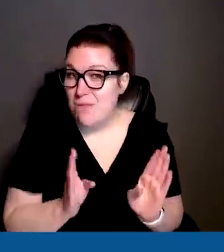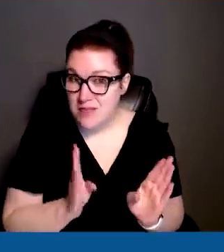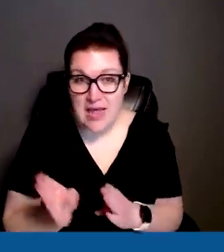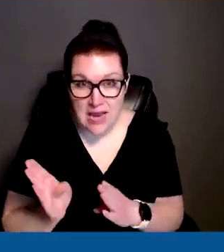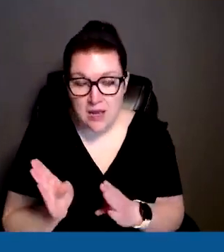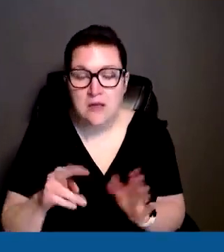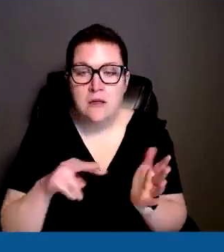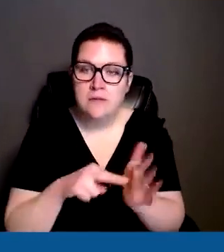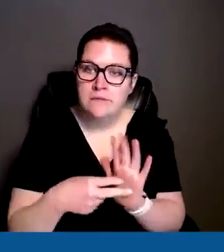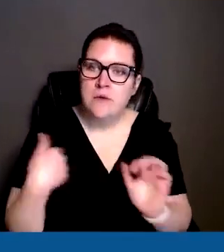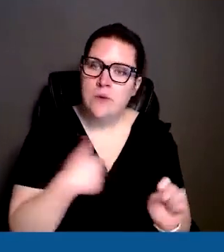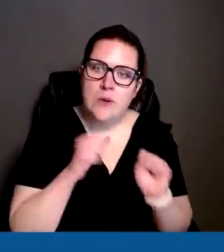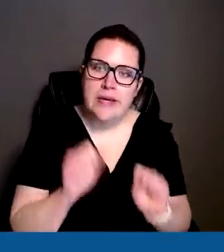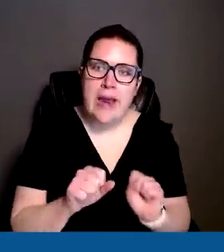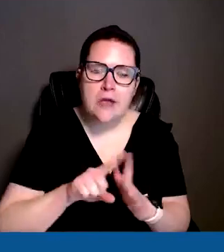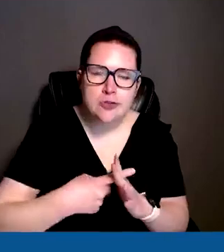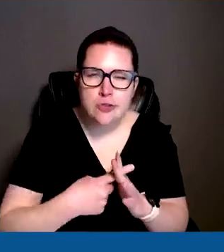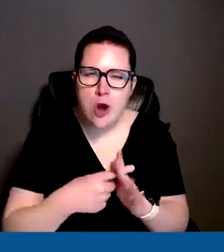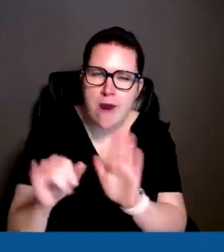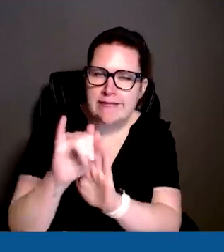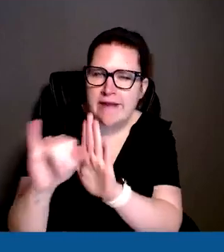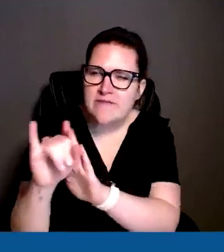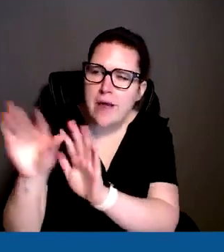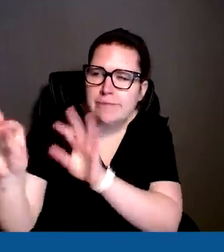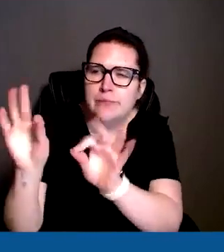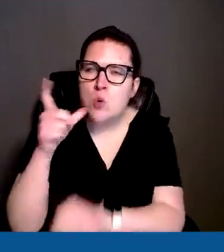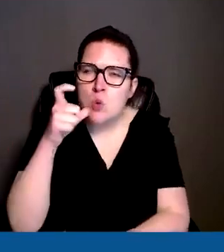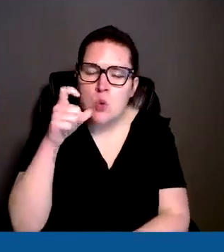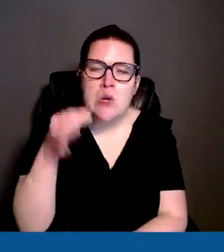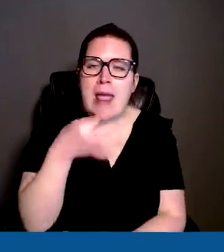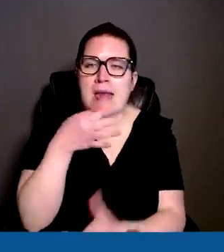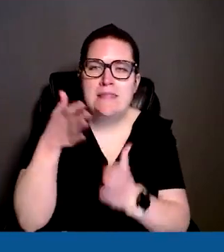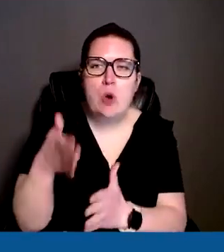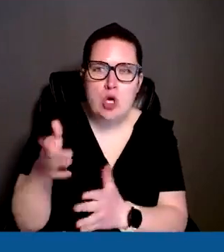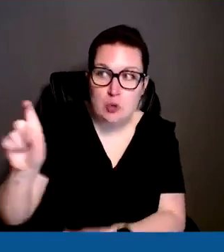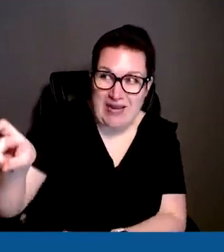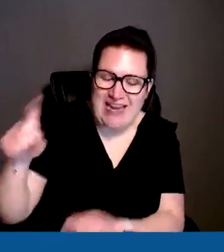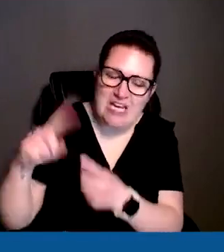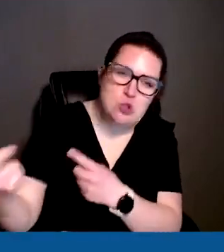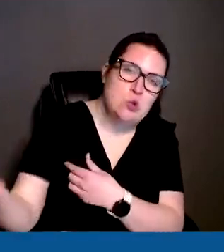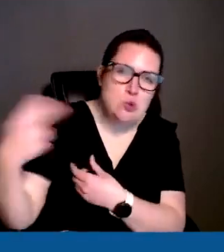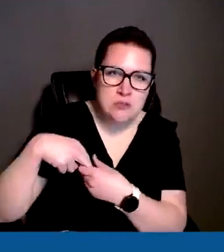identifying the number of subject matter experts that will be needed to do the judging of the submissions.